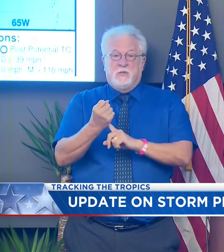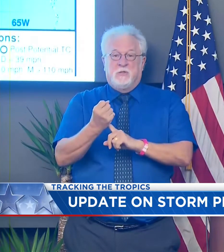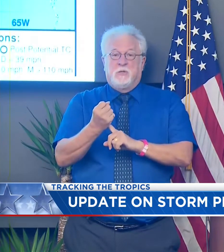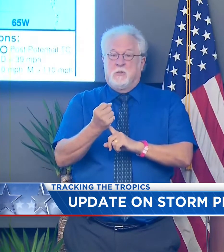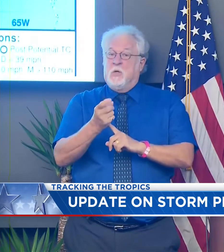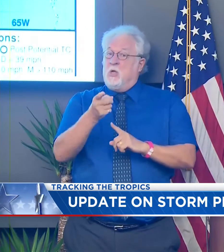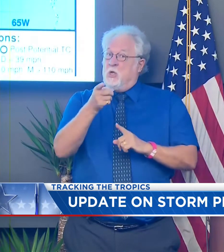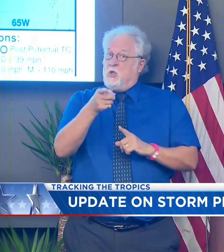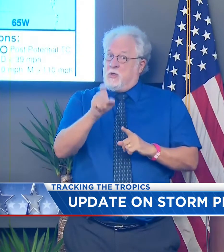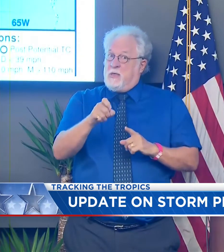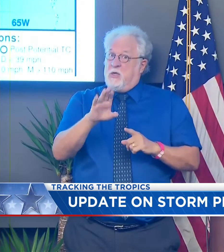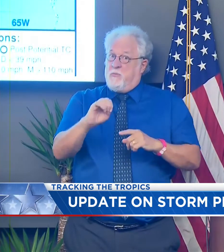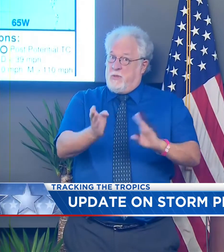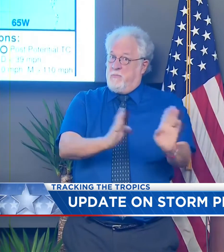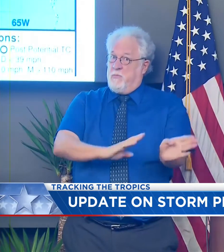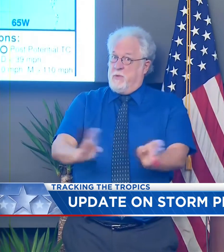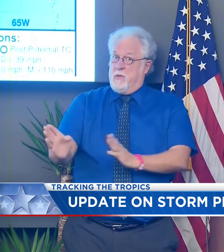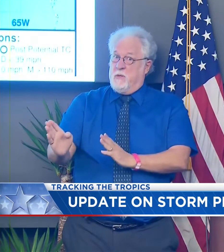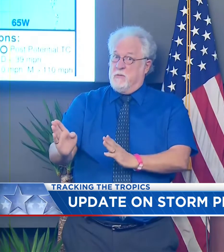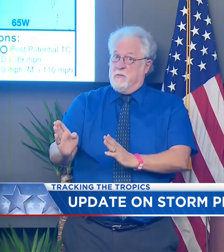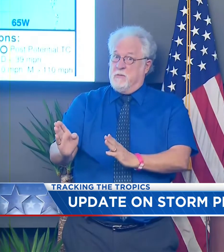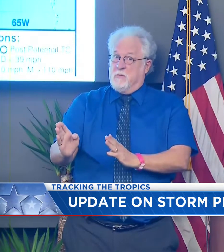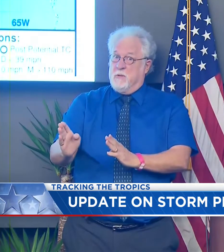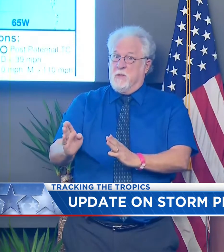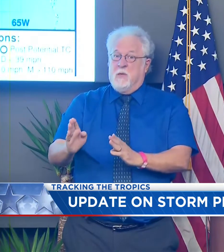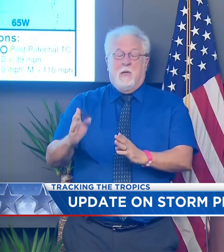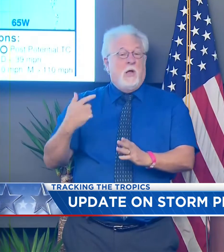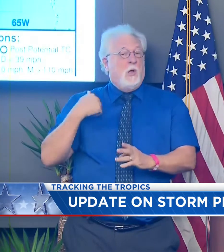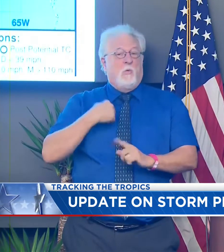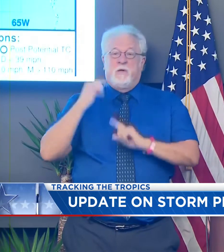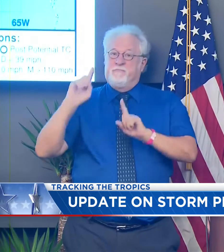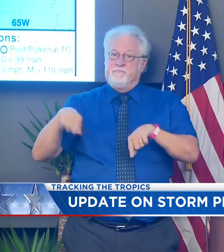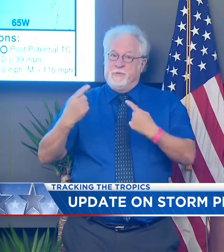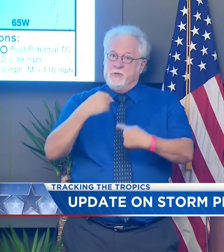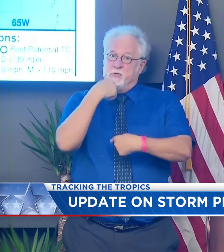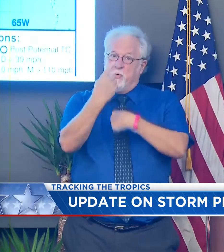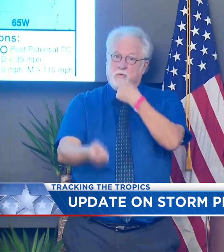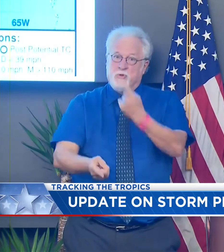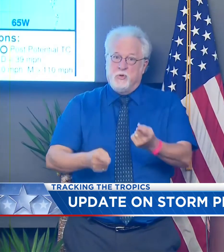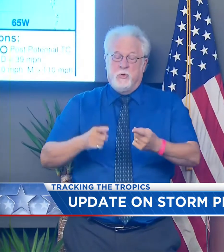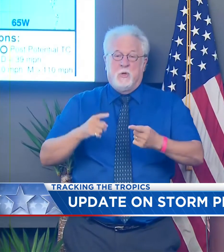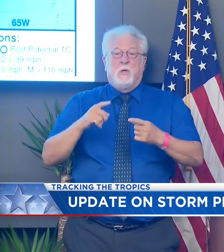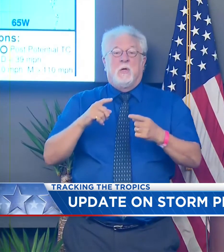BUT WITH THIS ONE-TWO PUNCH THAT WHAT WE'RE EXPECTING, THIS IS A